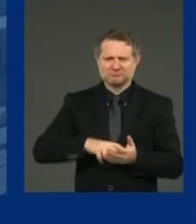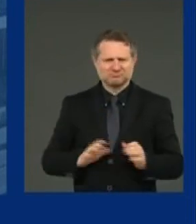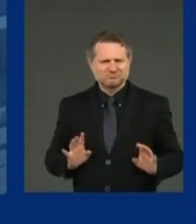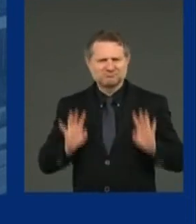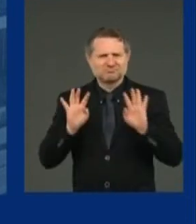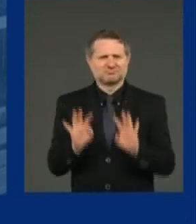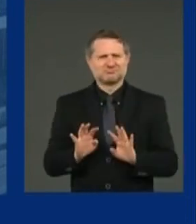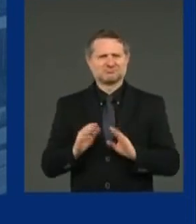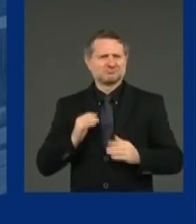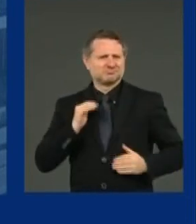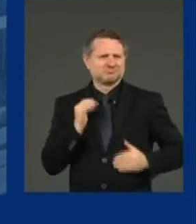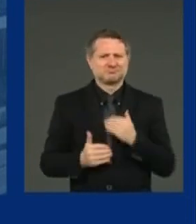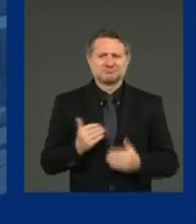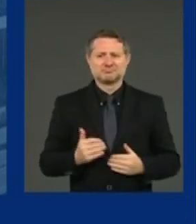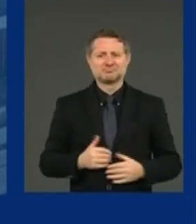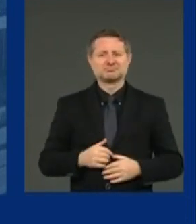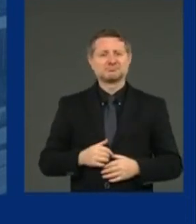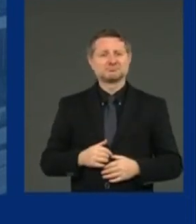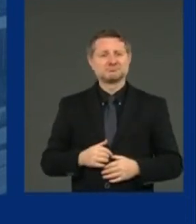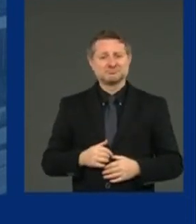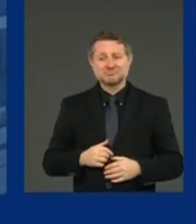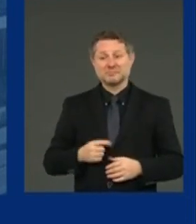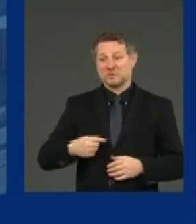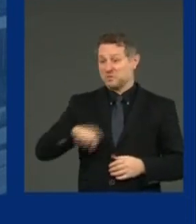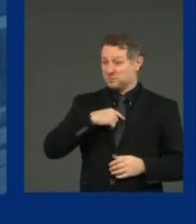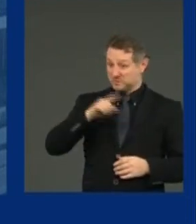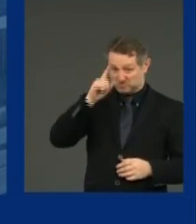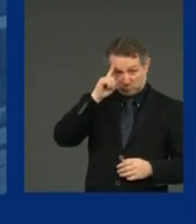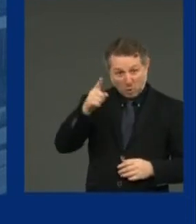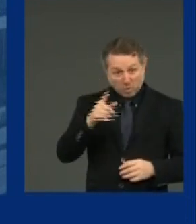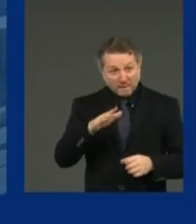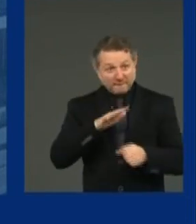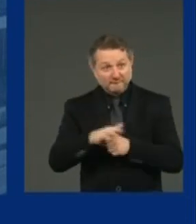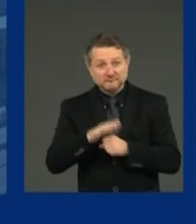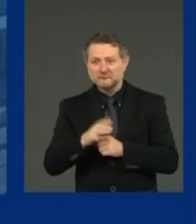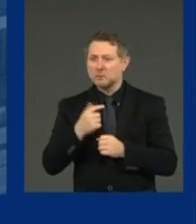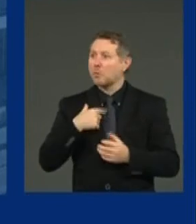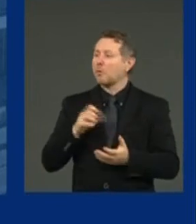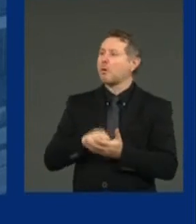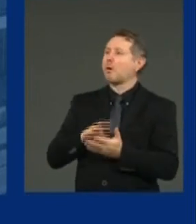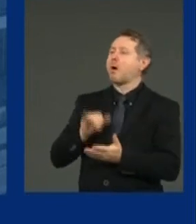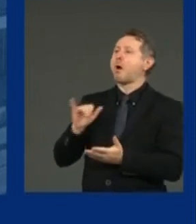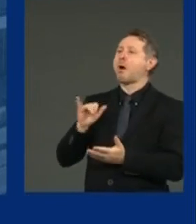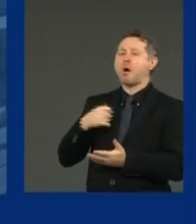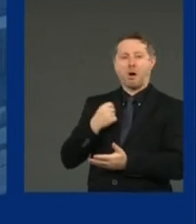ARE YOU STRONG ENOUGH TO GET BACK UP ONCE LIFE KNOCKS YOU DOWN?